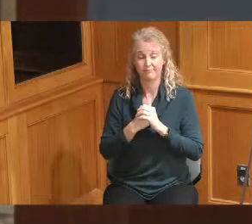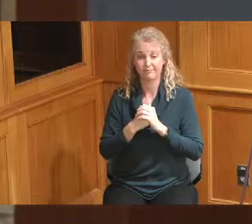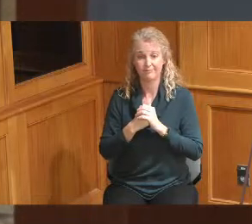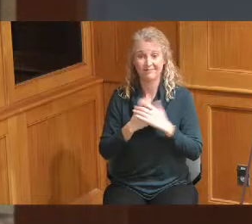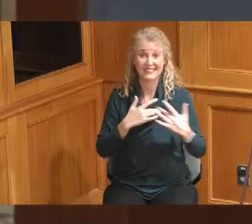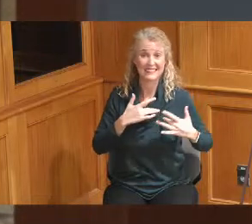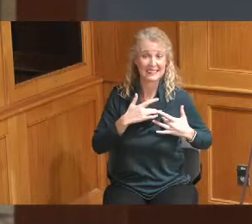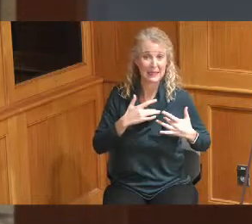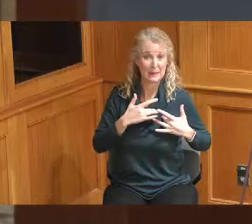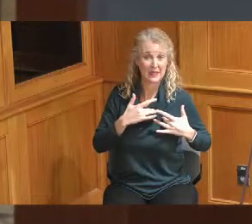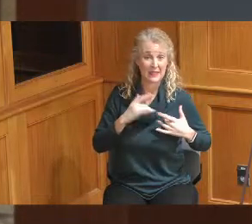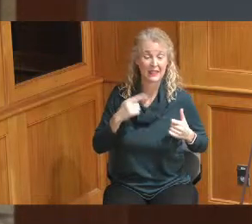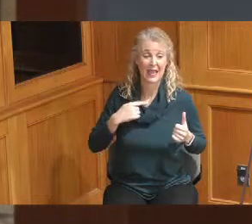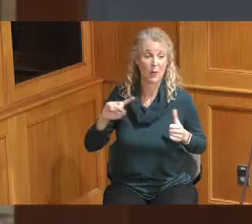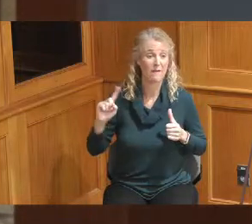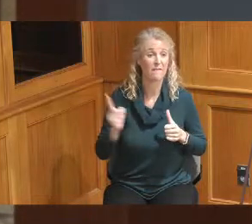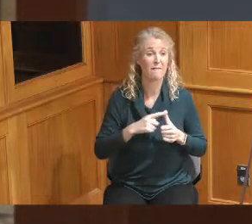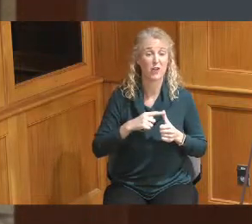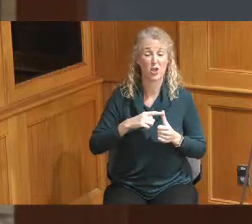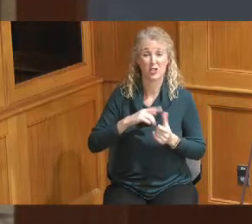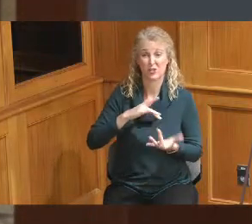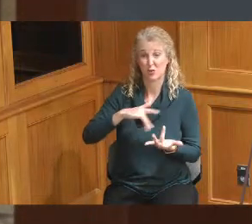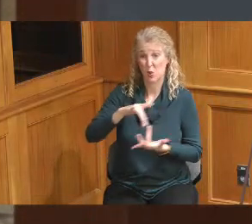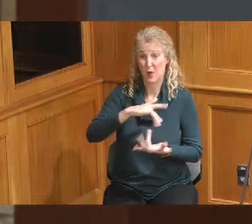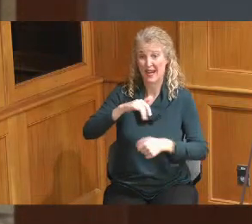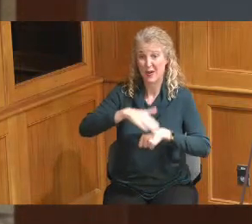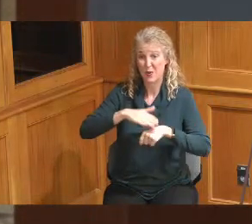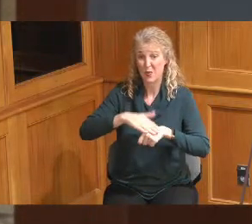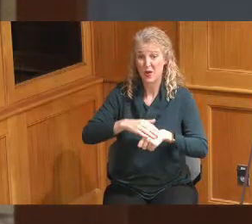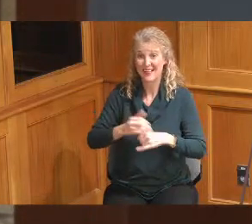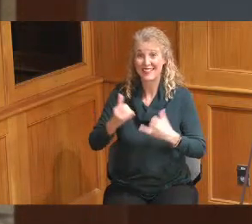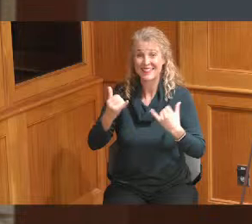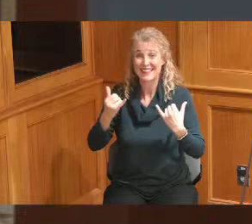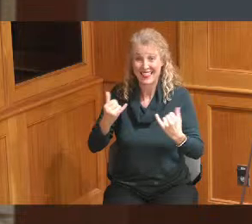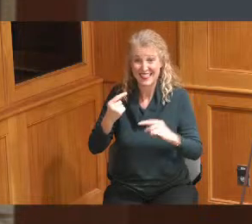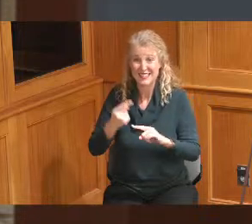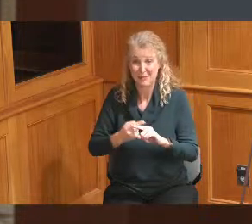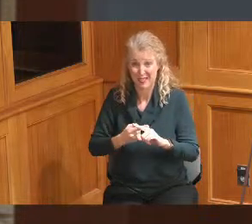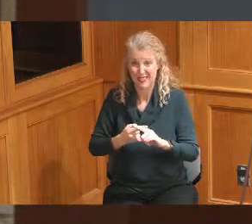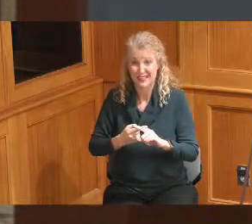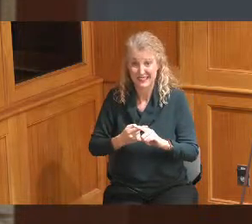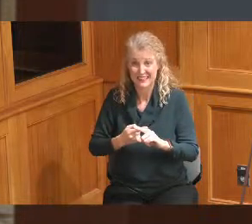are getting our first tornado warning by the end of February last several years so it's coming up